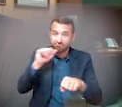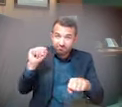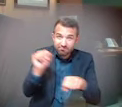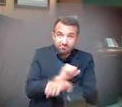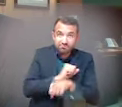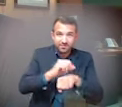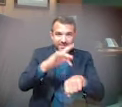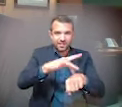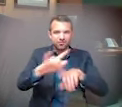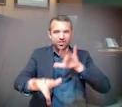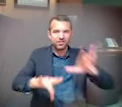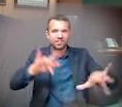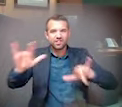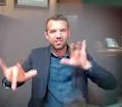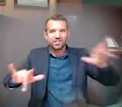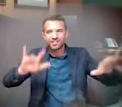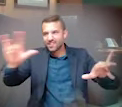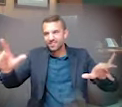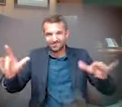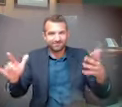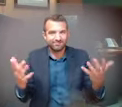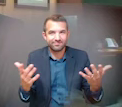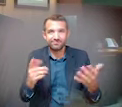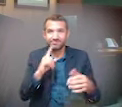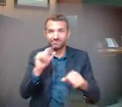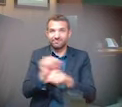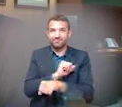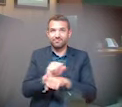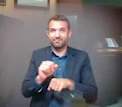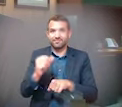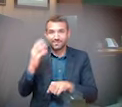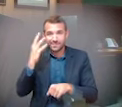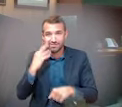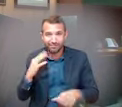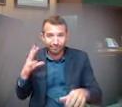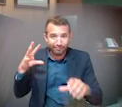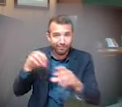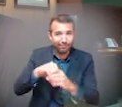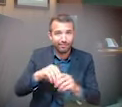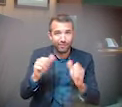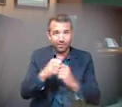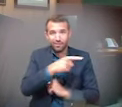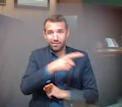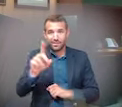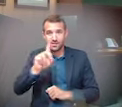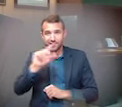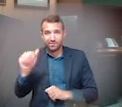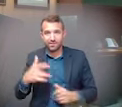with objects in them, that we have experiences for people with disabilities. Diane: Yeah, definitely.